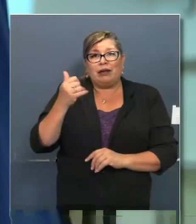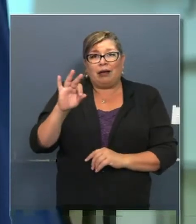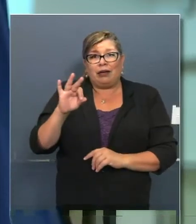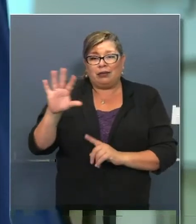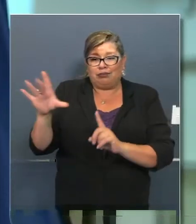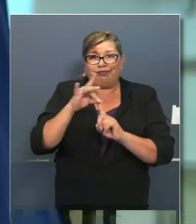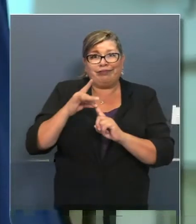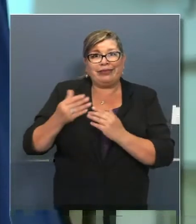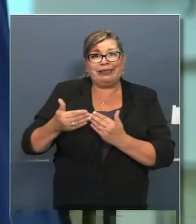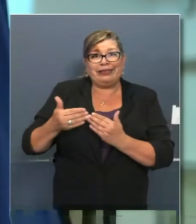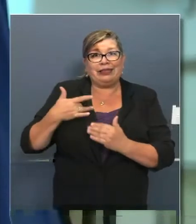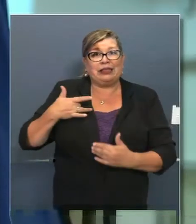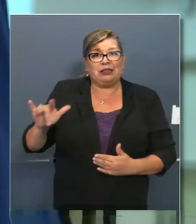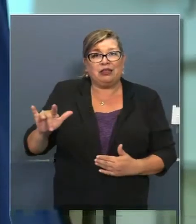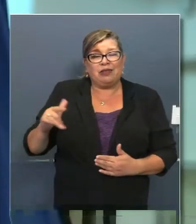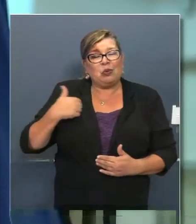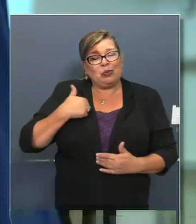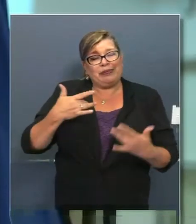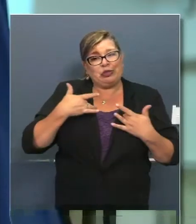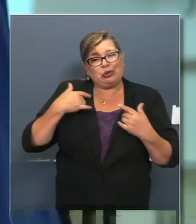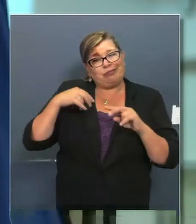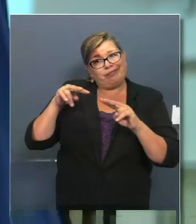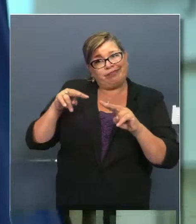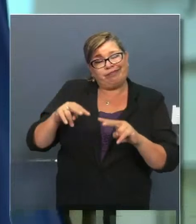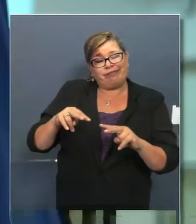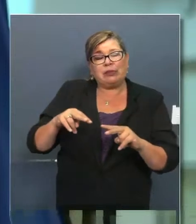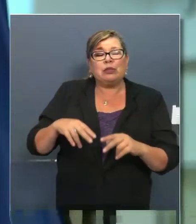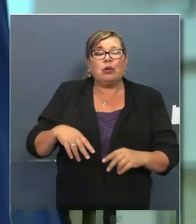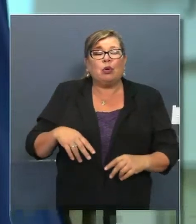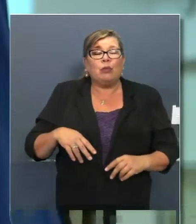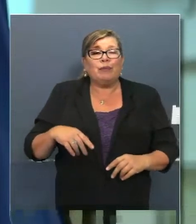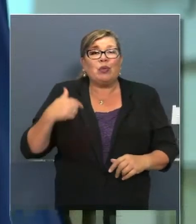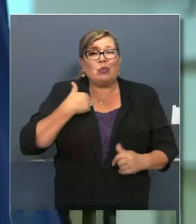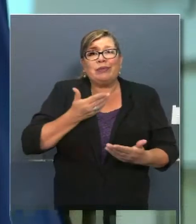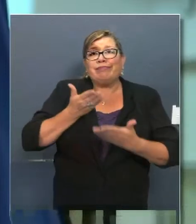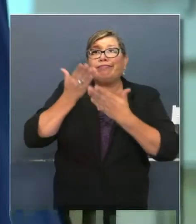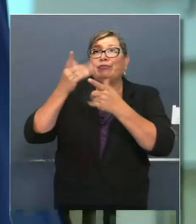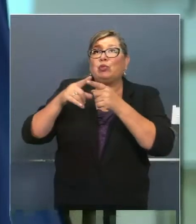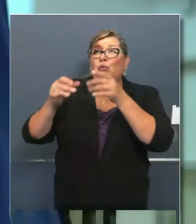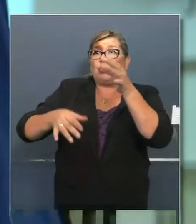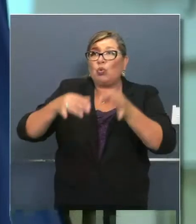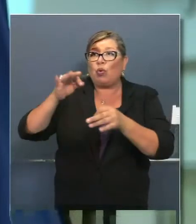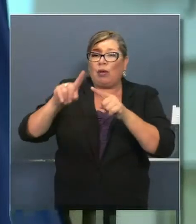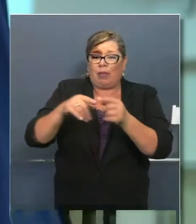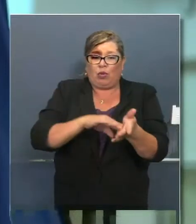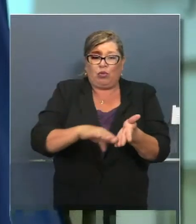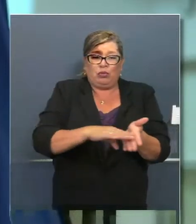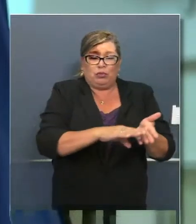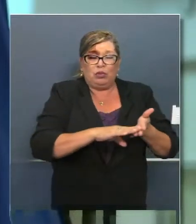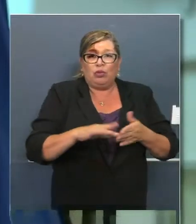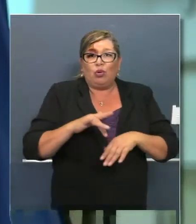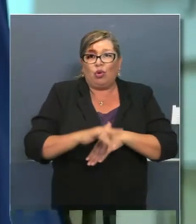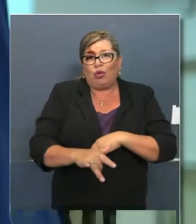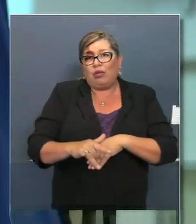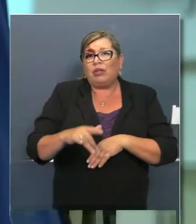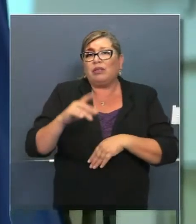and and I know that the courts are and advocates are as well and so we are in real-time working